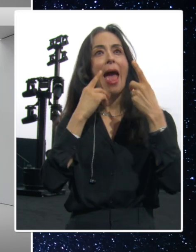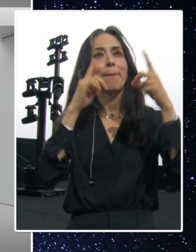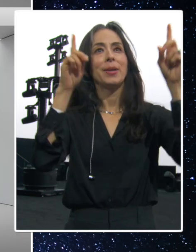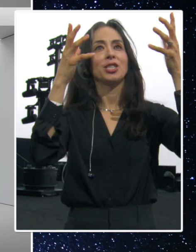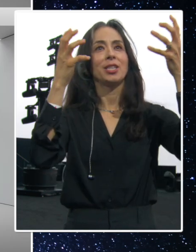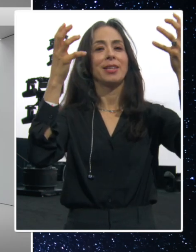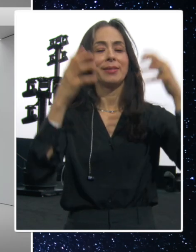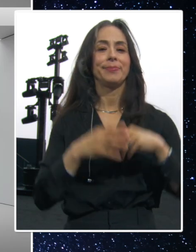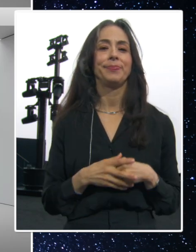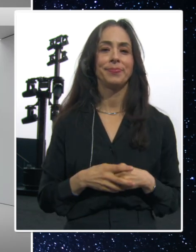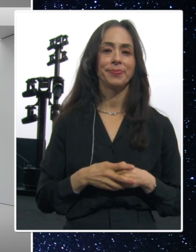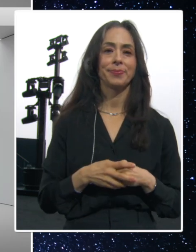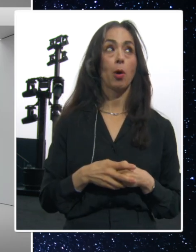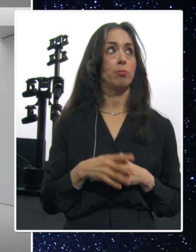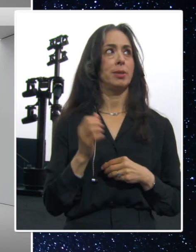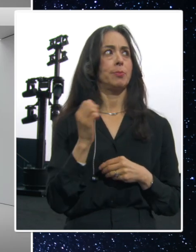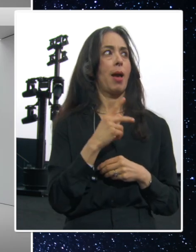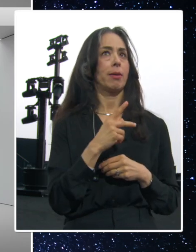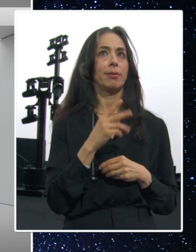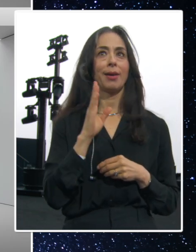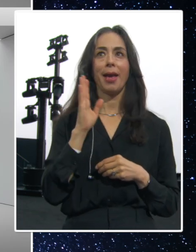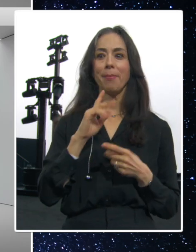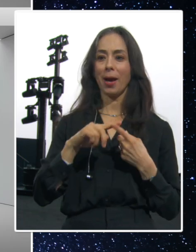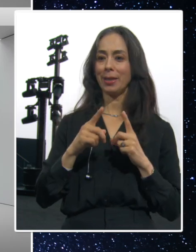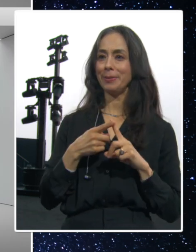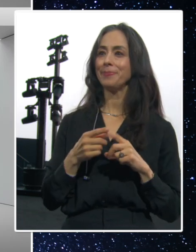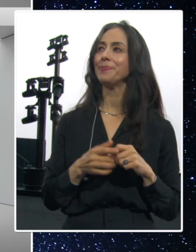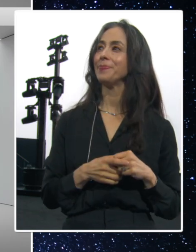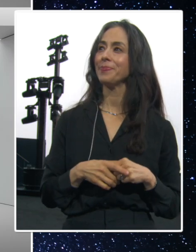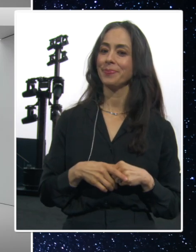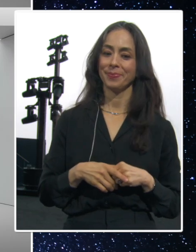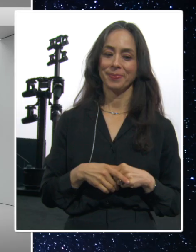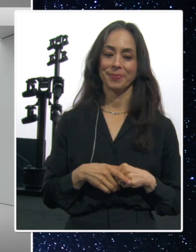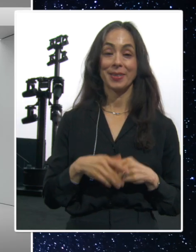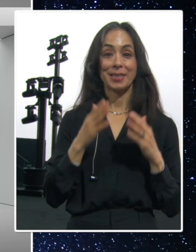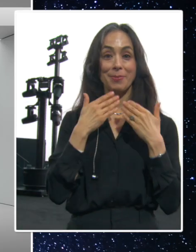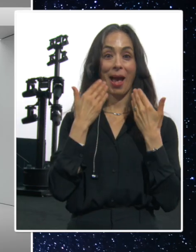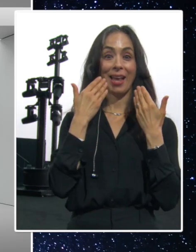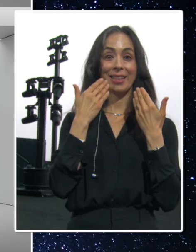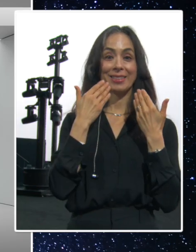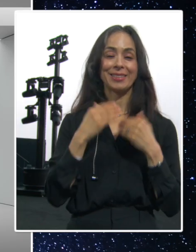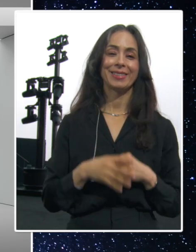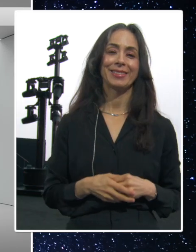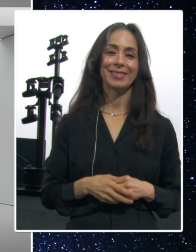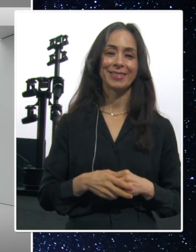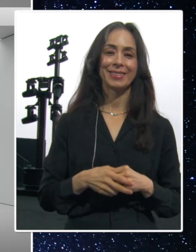Oh, he's back. Hey buddy, smile.